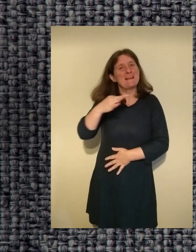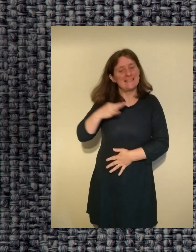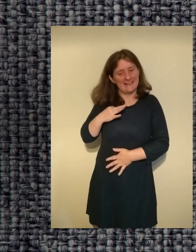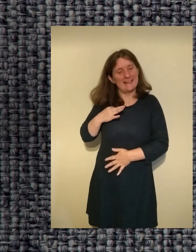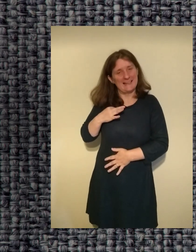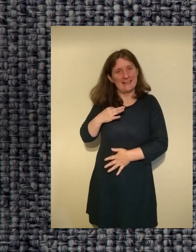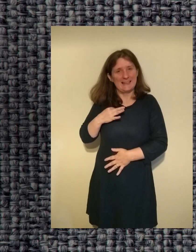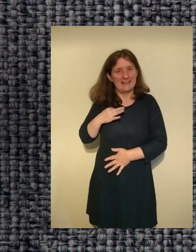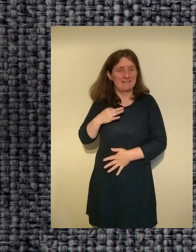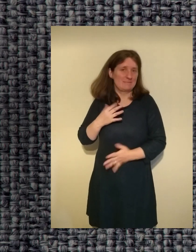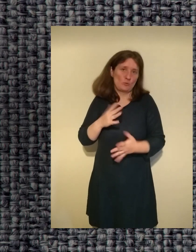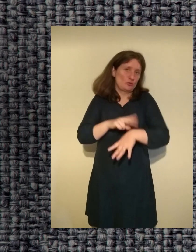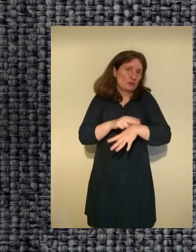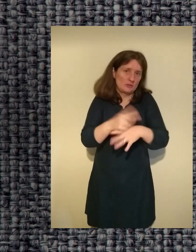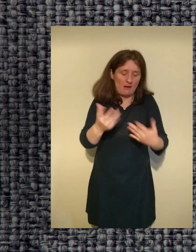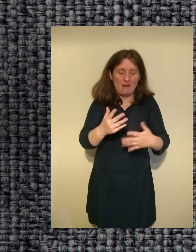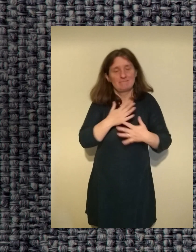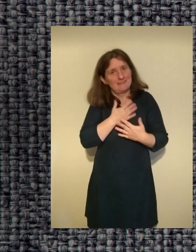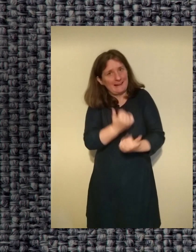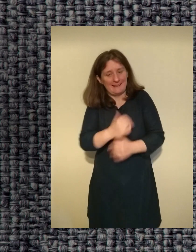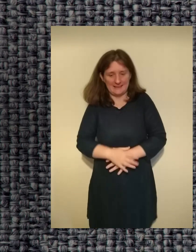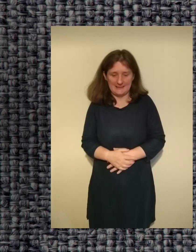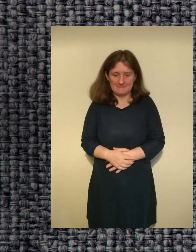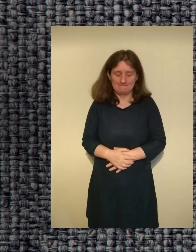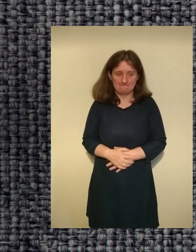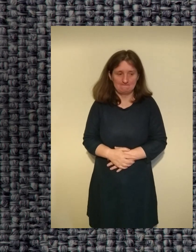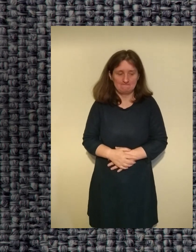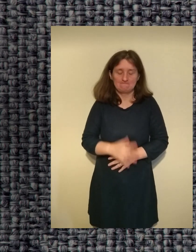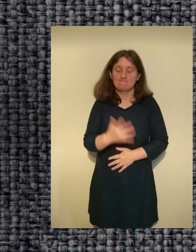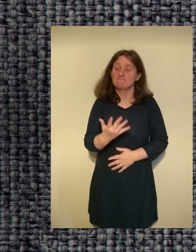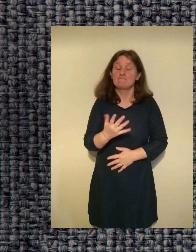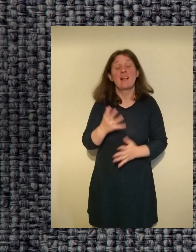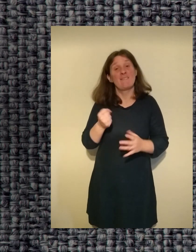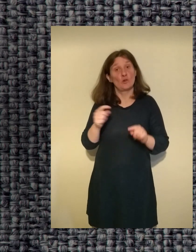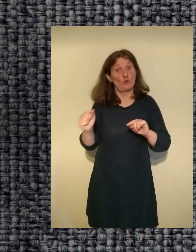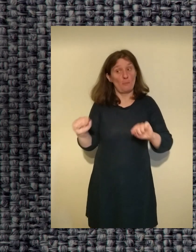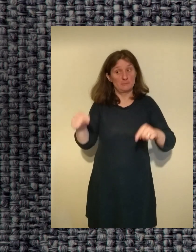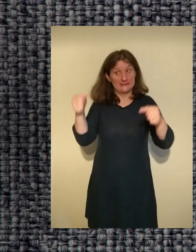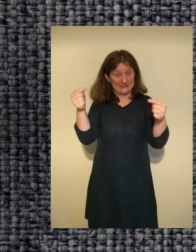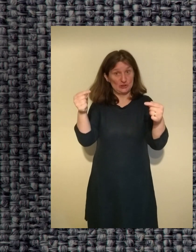into a competition between two giants of the art world of the Italian High Renaissance.